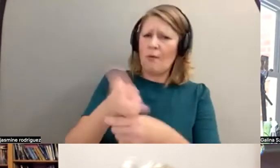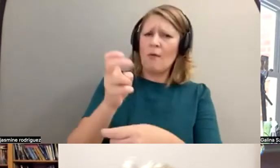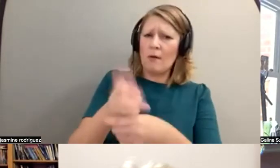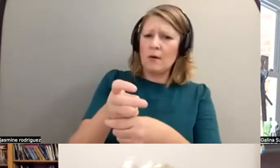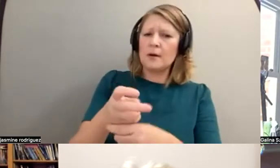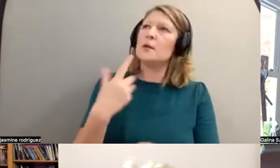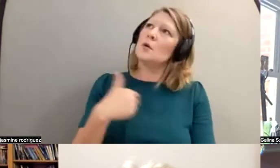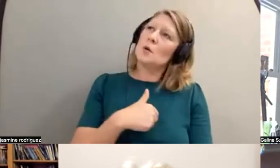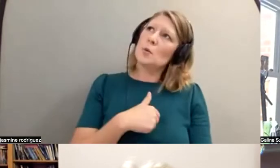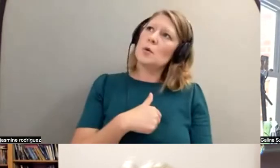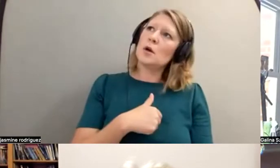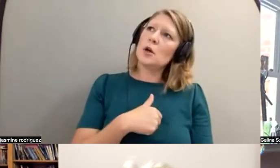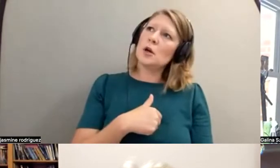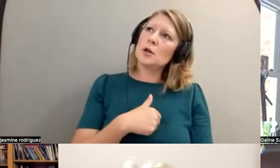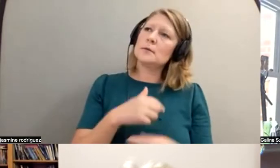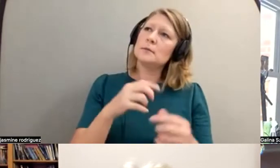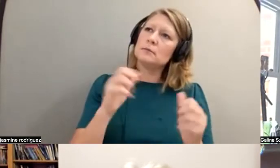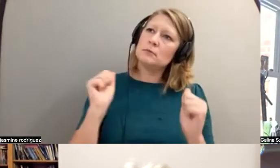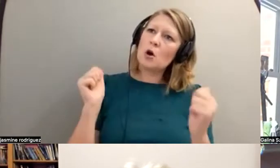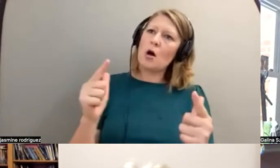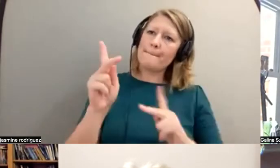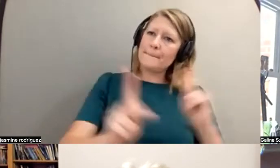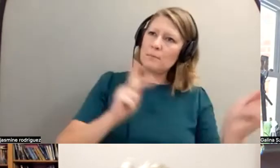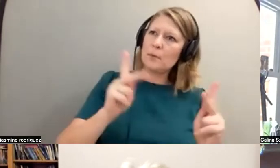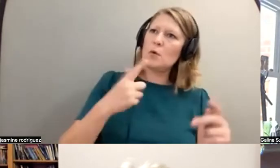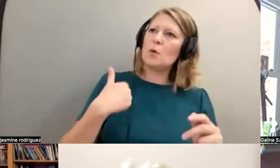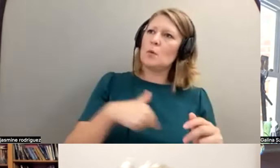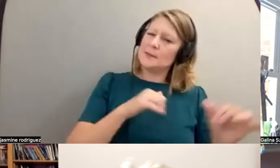different ways of communicating, different values, different thoughts.